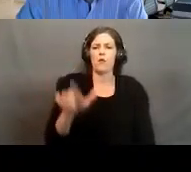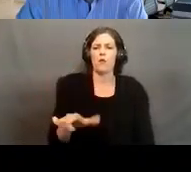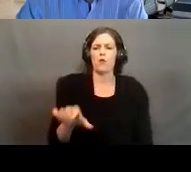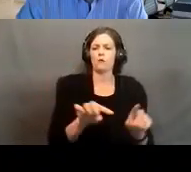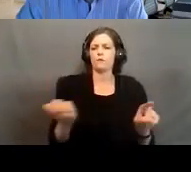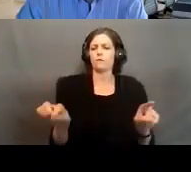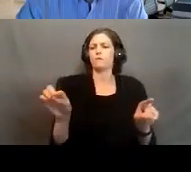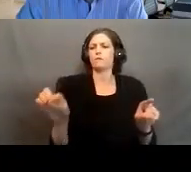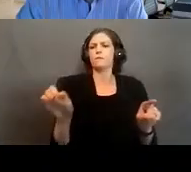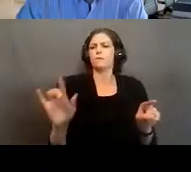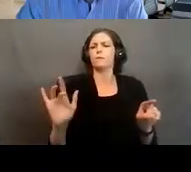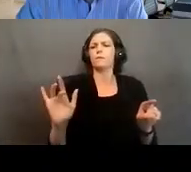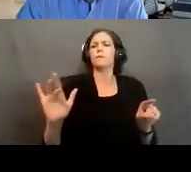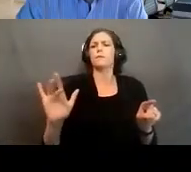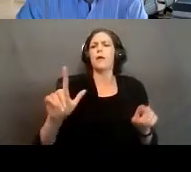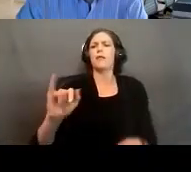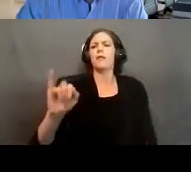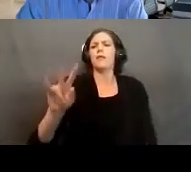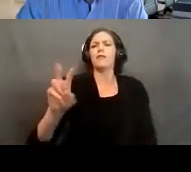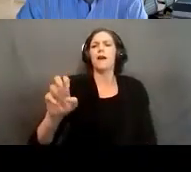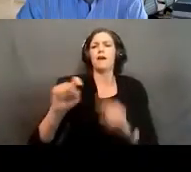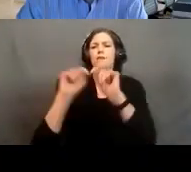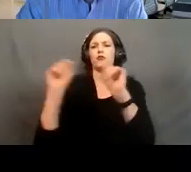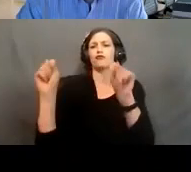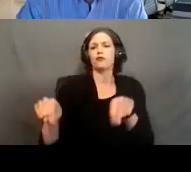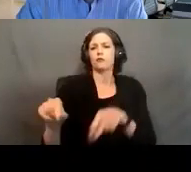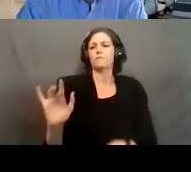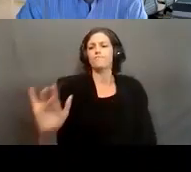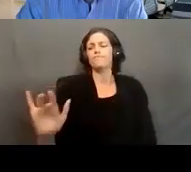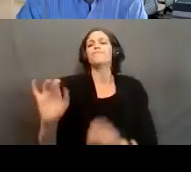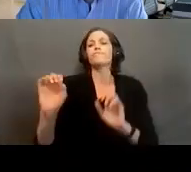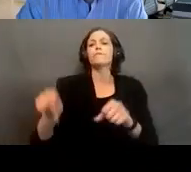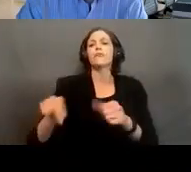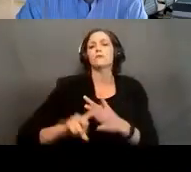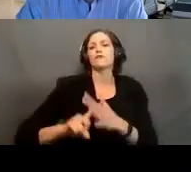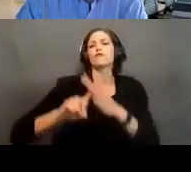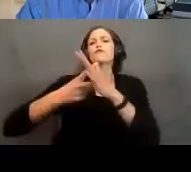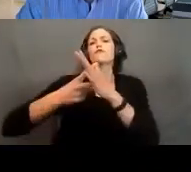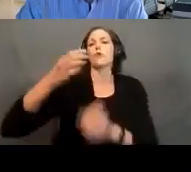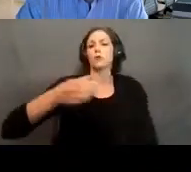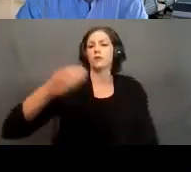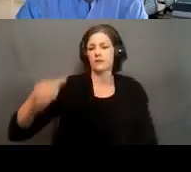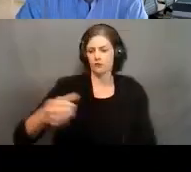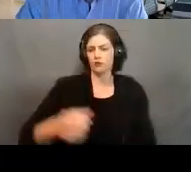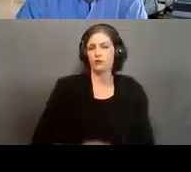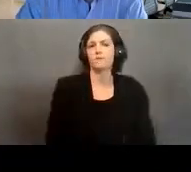Live transcript and you can activate that 12:11:58 and see the live closed captioning.